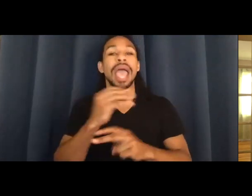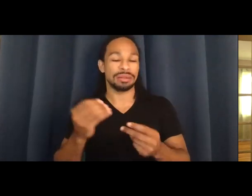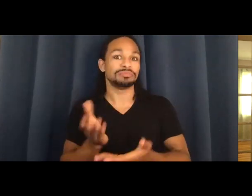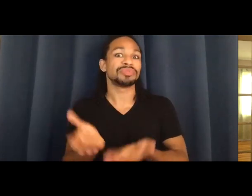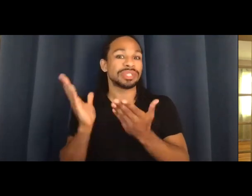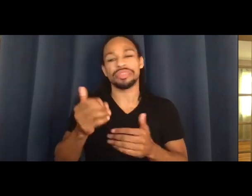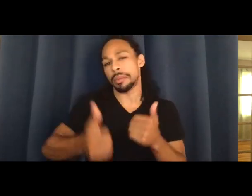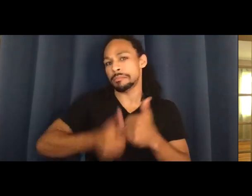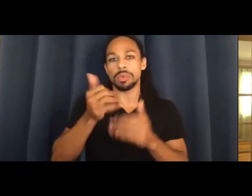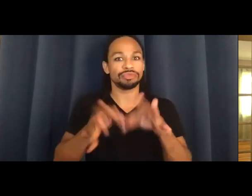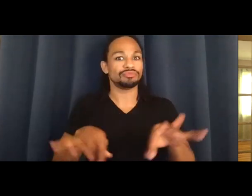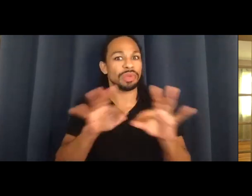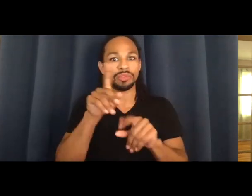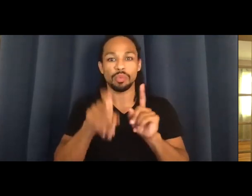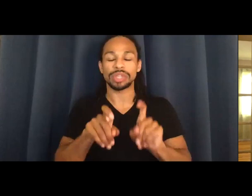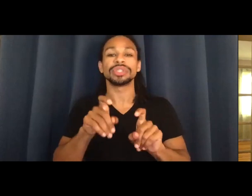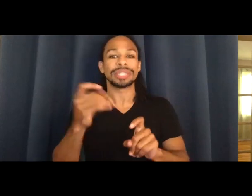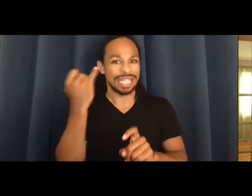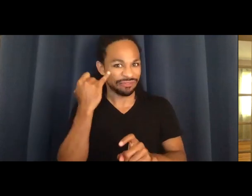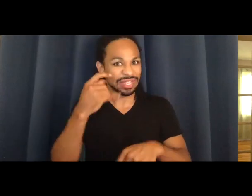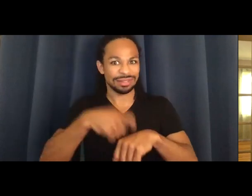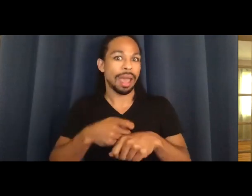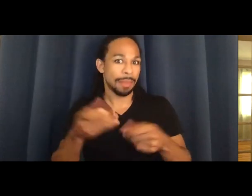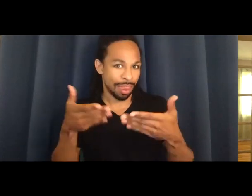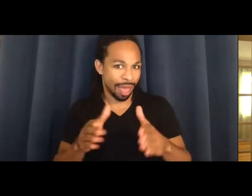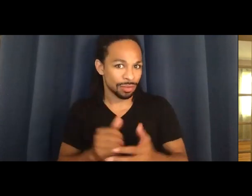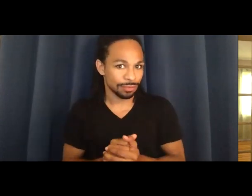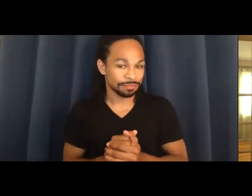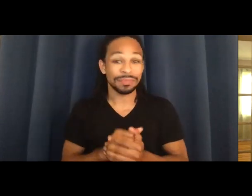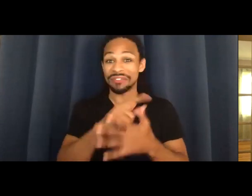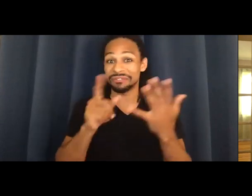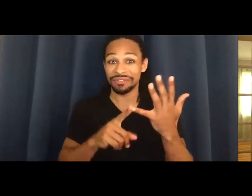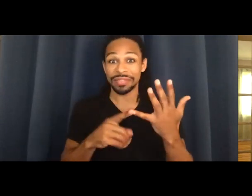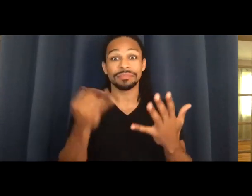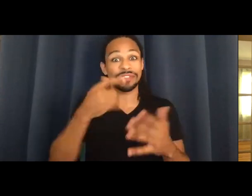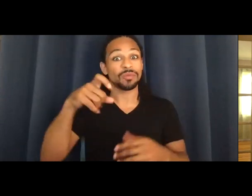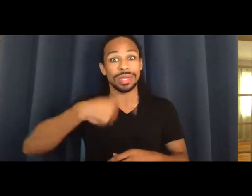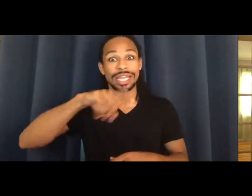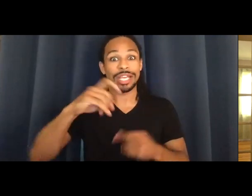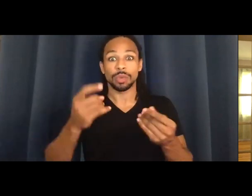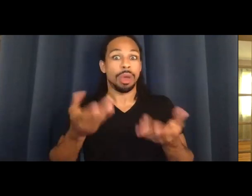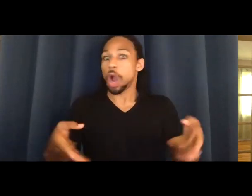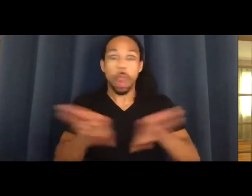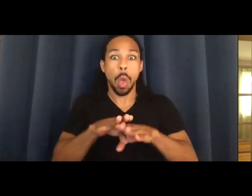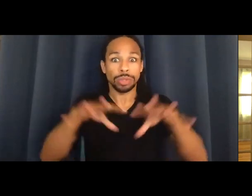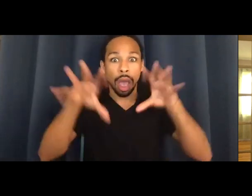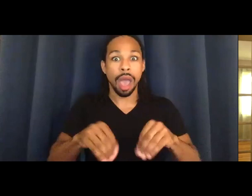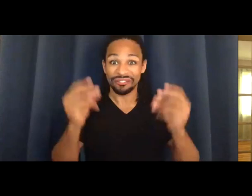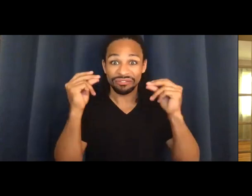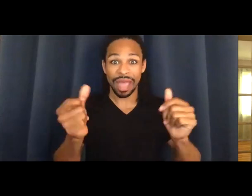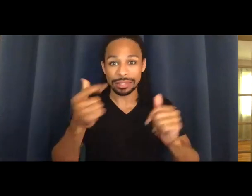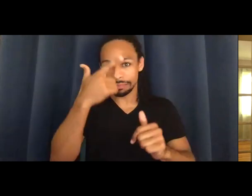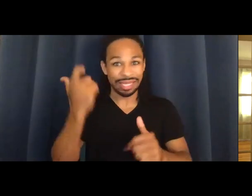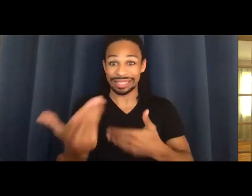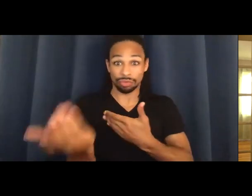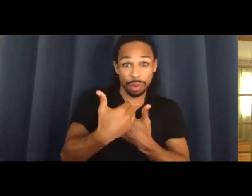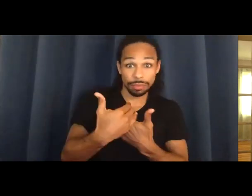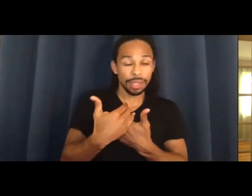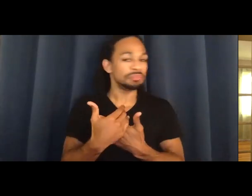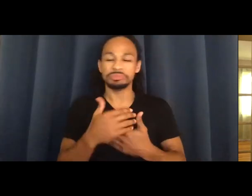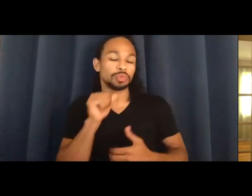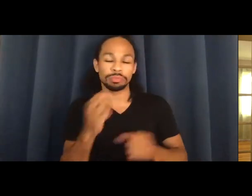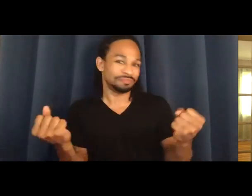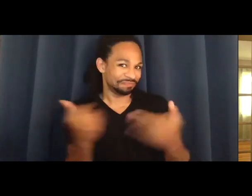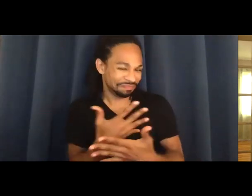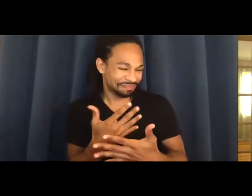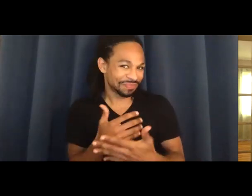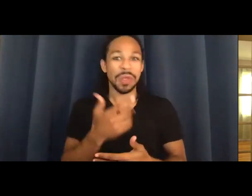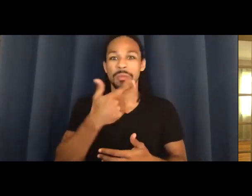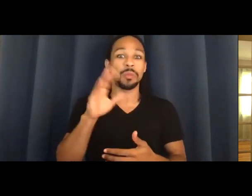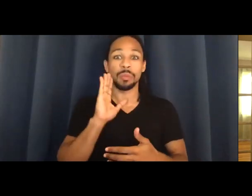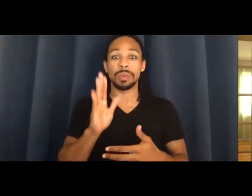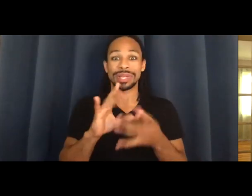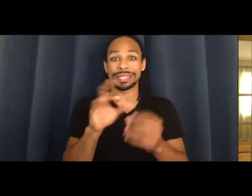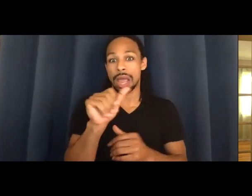that time allows. Fifth, if we have to end, you will hear us say abort three times and we will